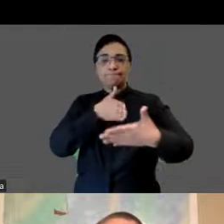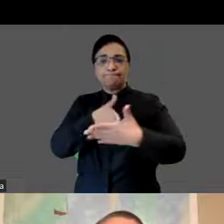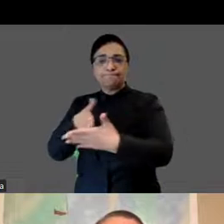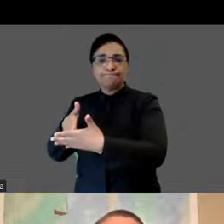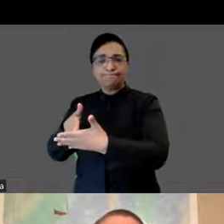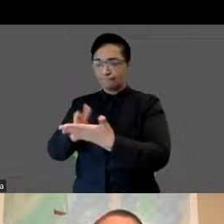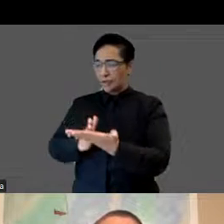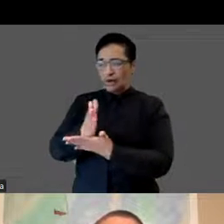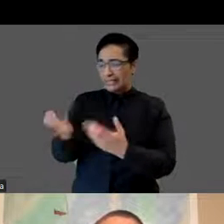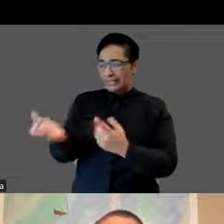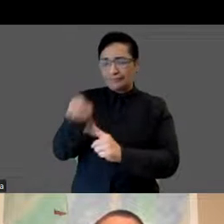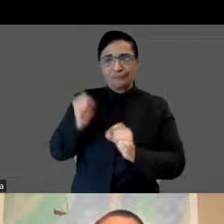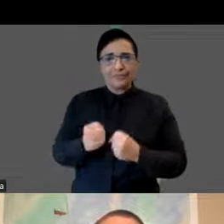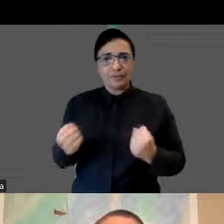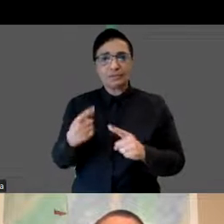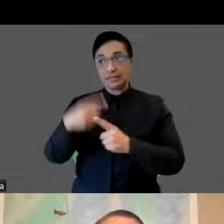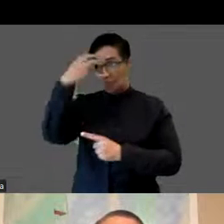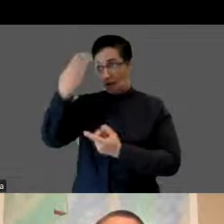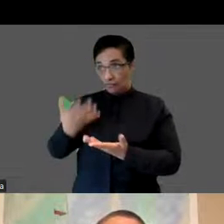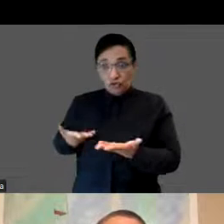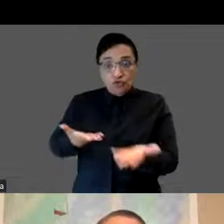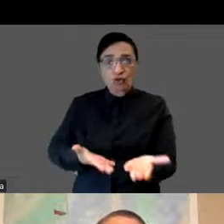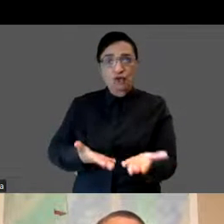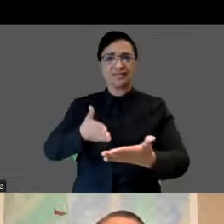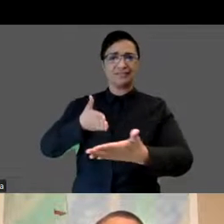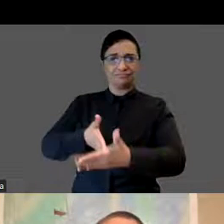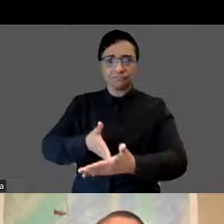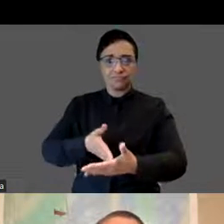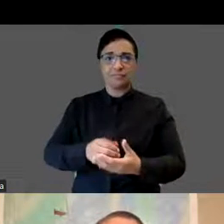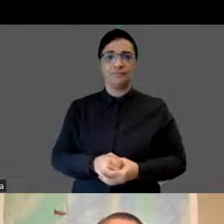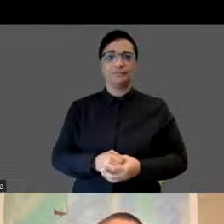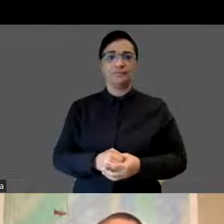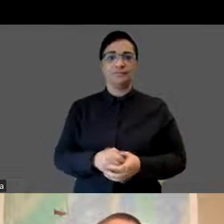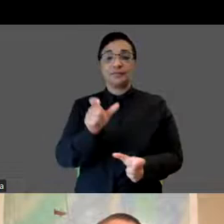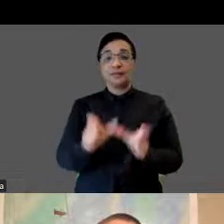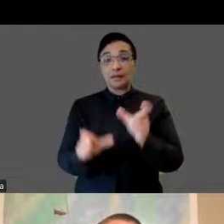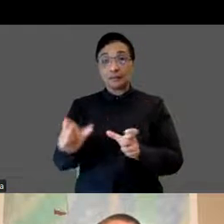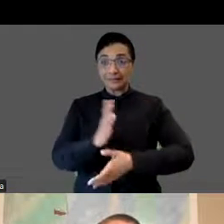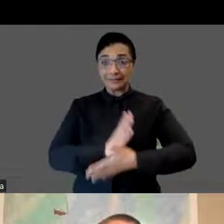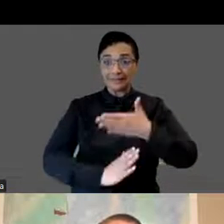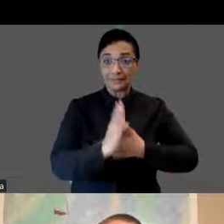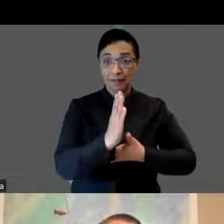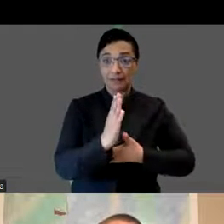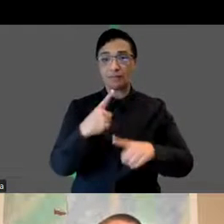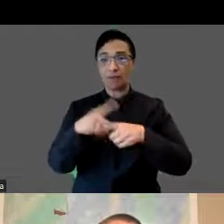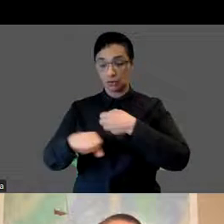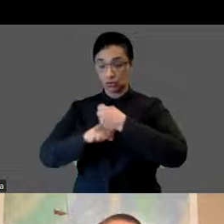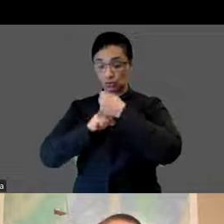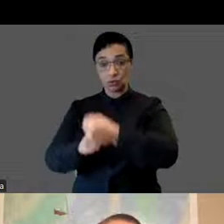and public services. Specific needs of persons with disabilities and support available compared with needed.